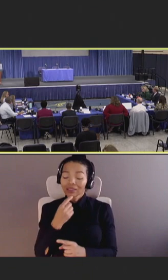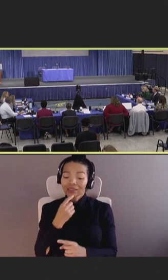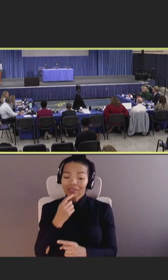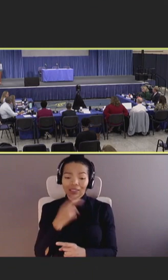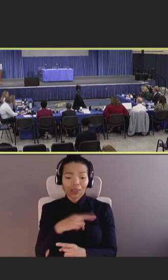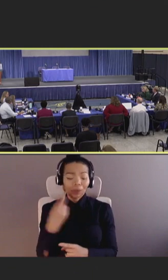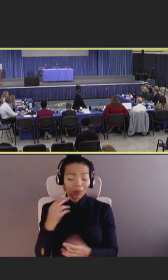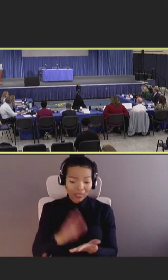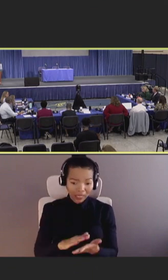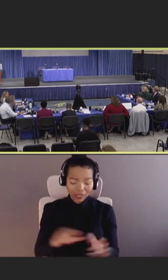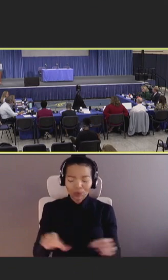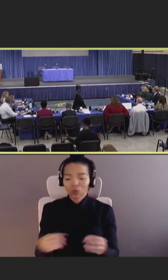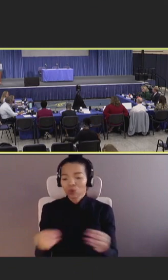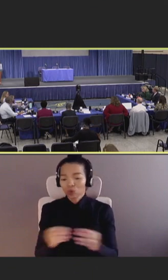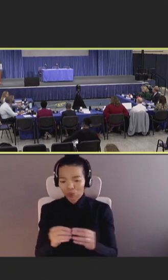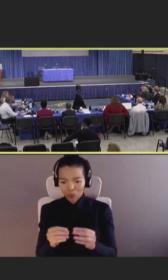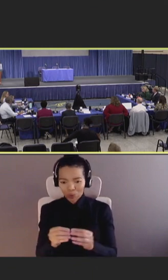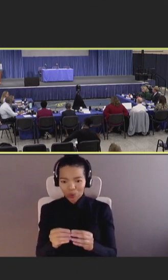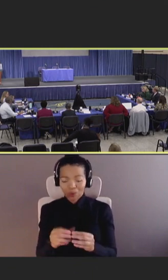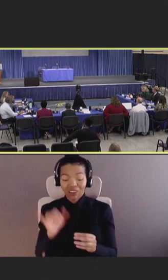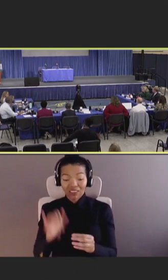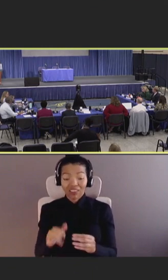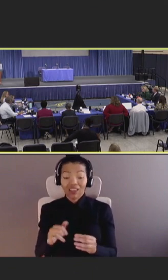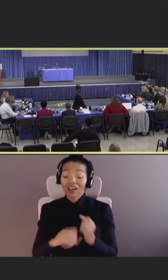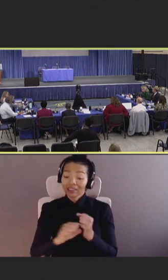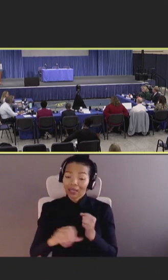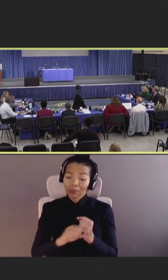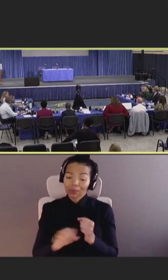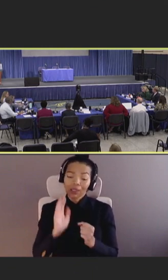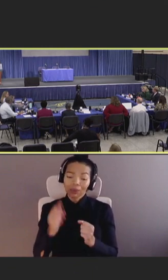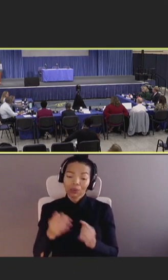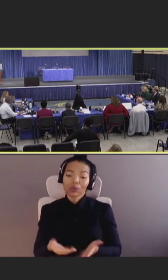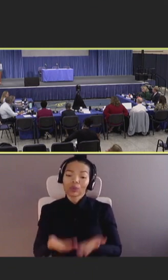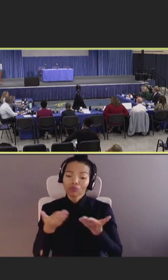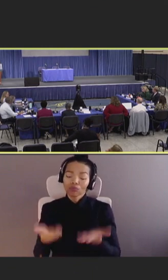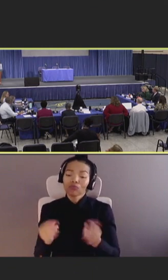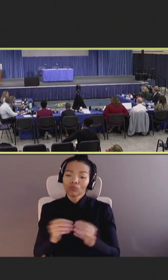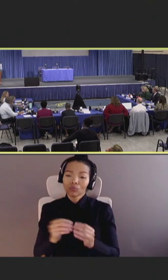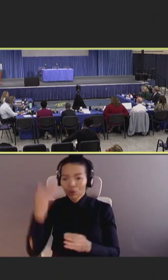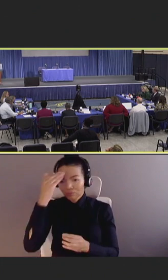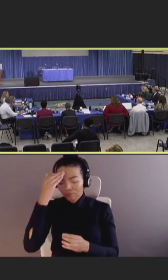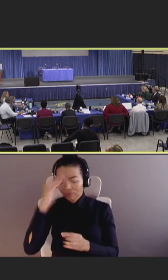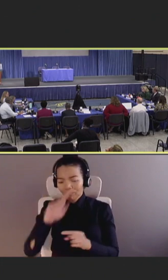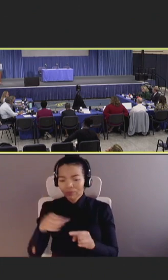This campaign will raise awareness of vaccines that prevent serious respiratory illnesses